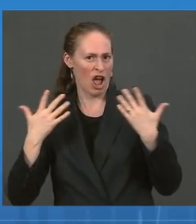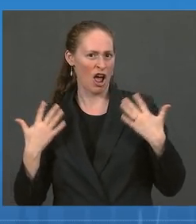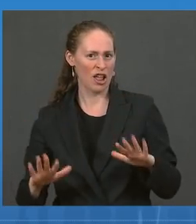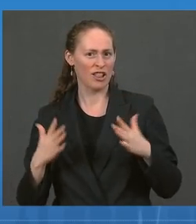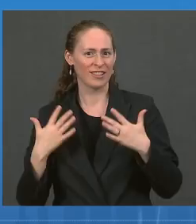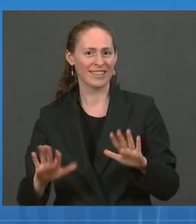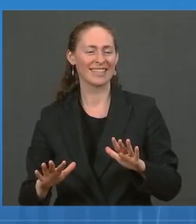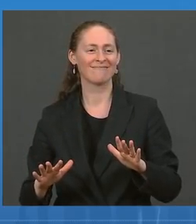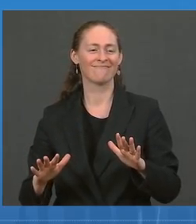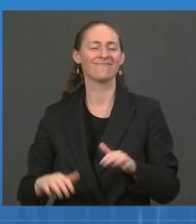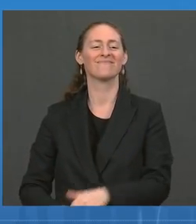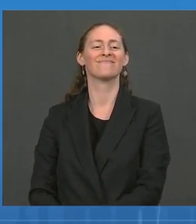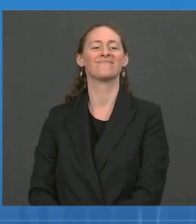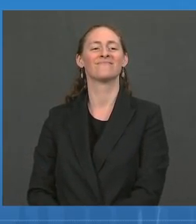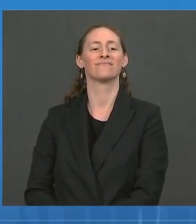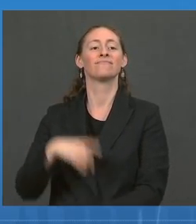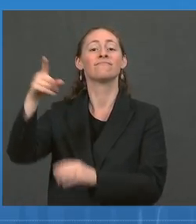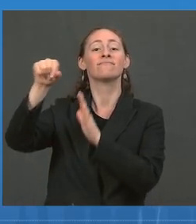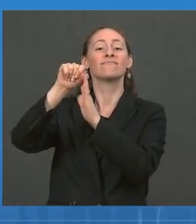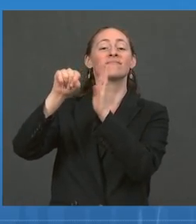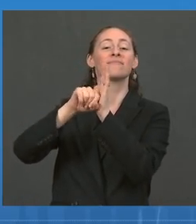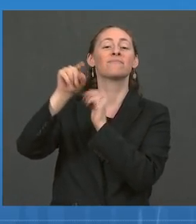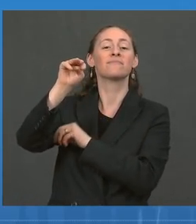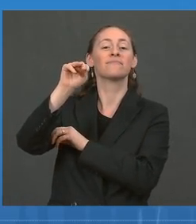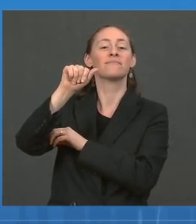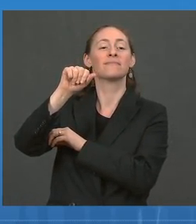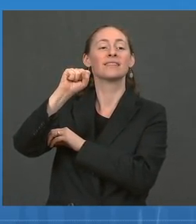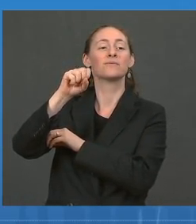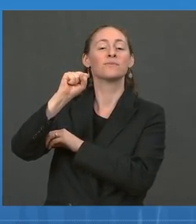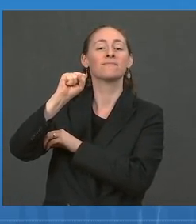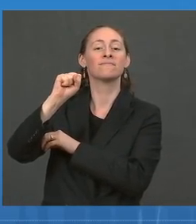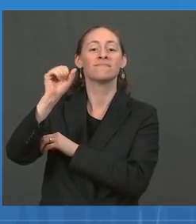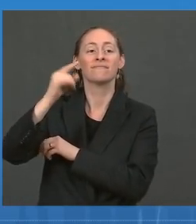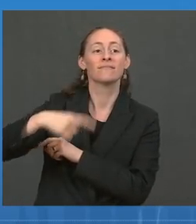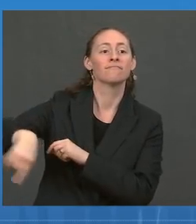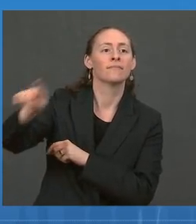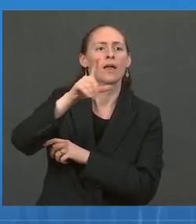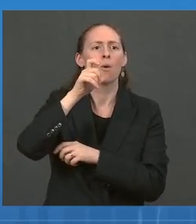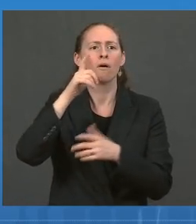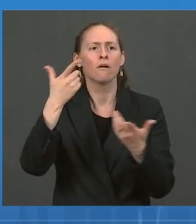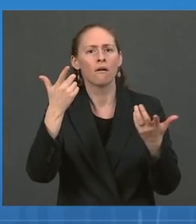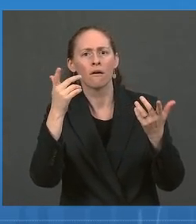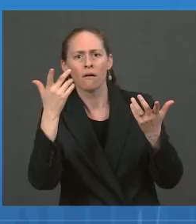and several other states are reaching out to millions of eligible individuals via text messages and email.